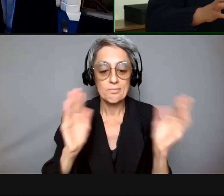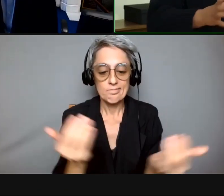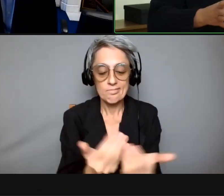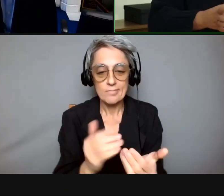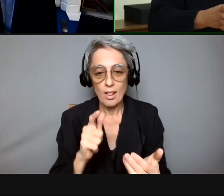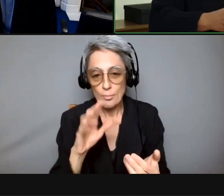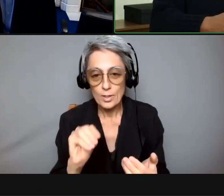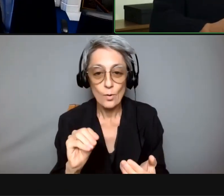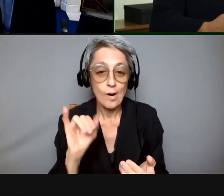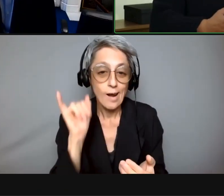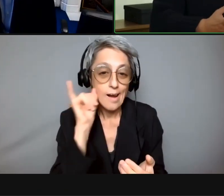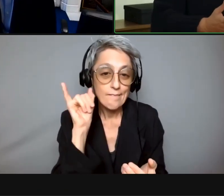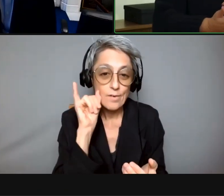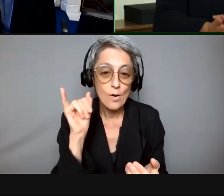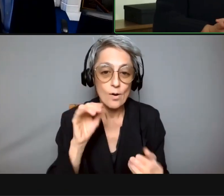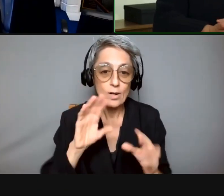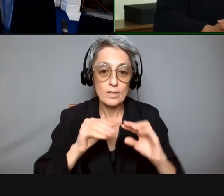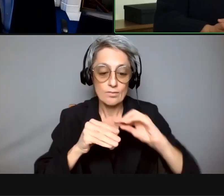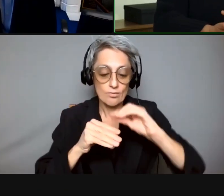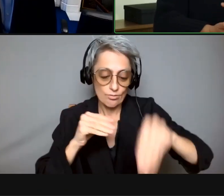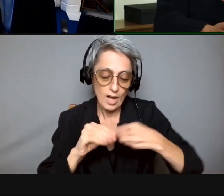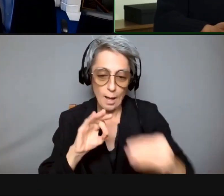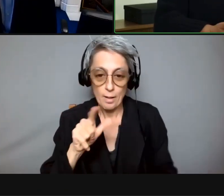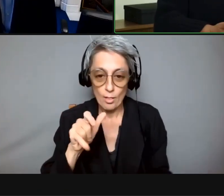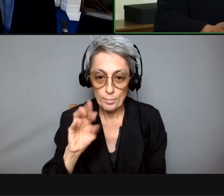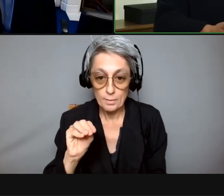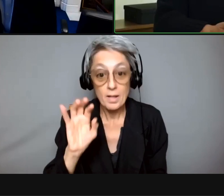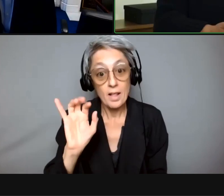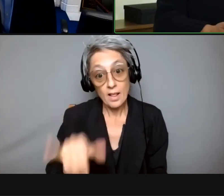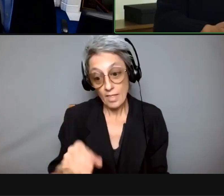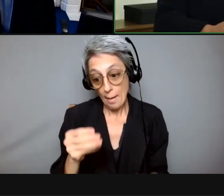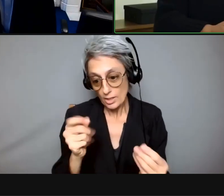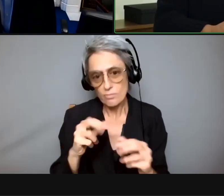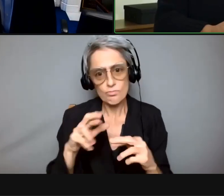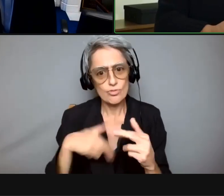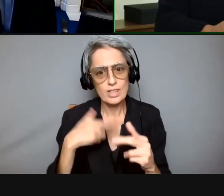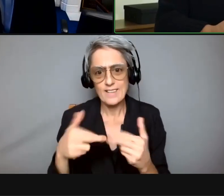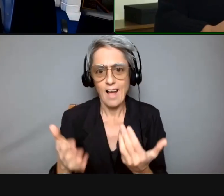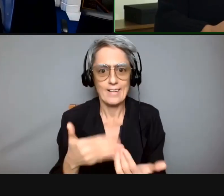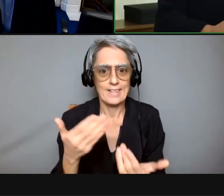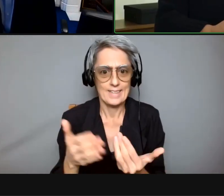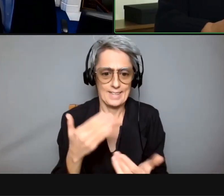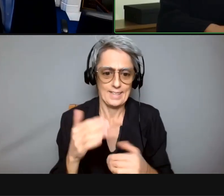And that material is highly recyclable. But we have very, very tight specs